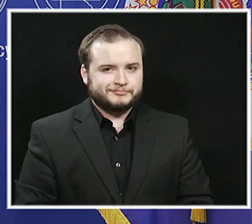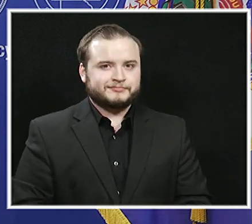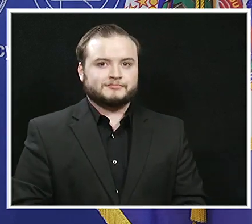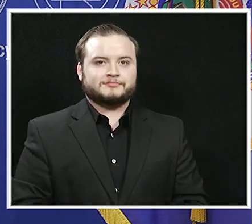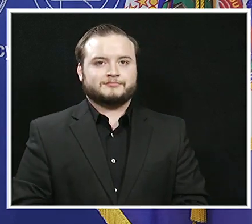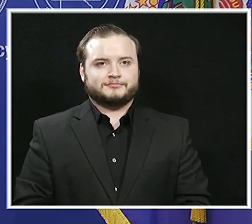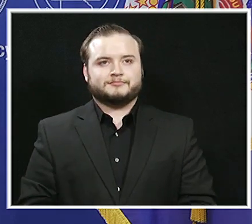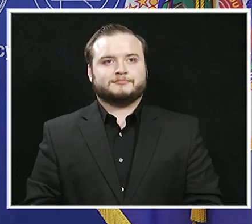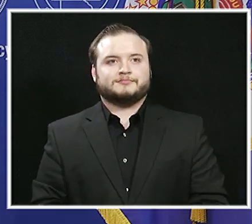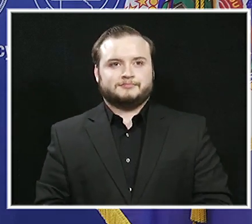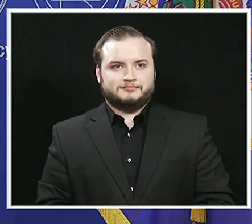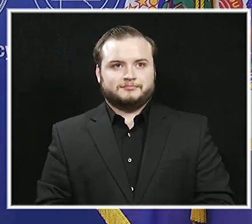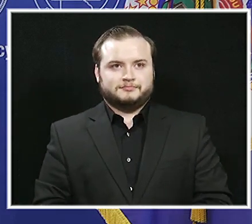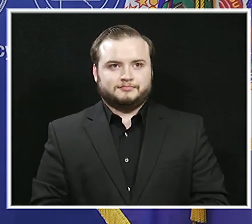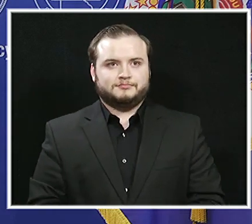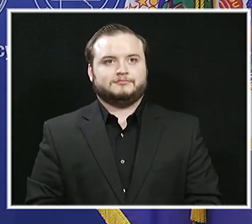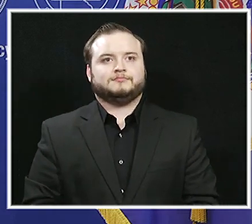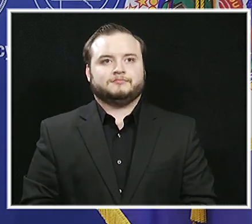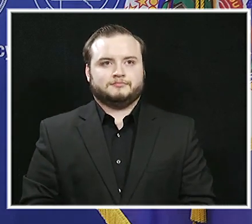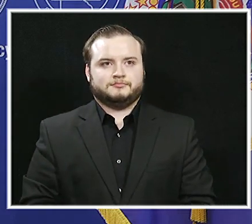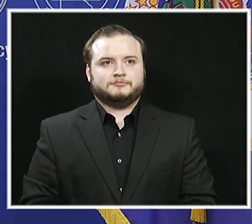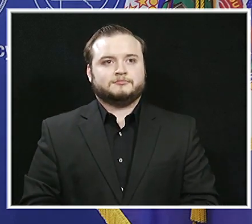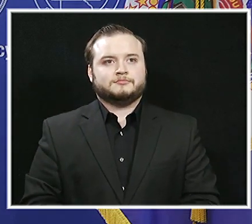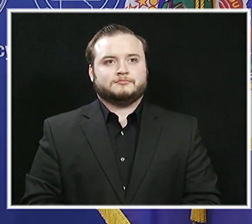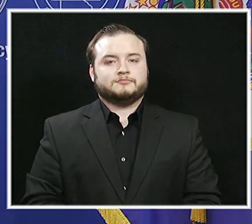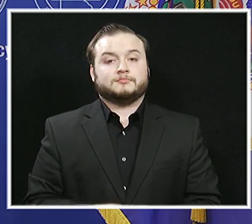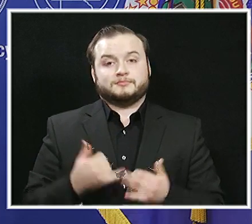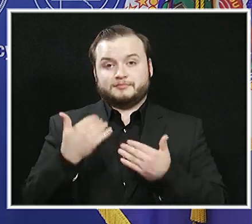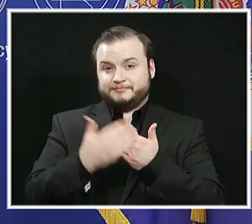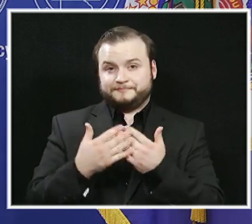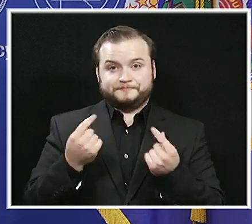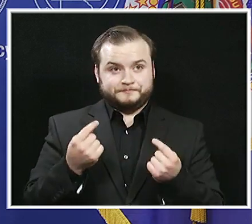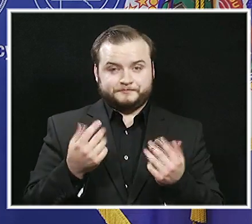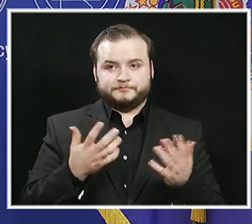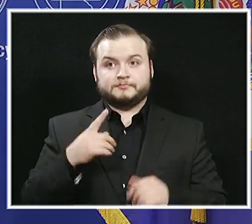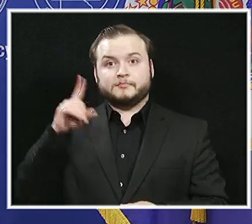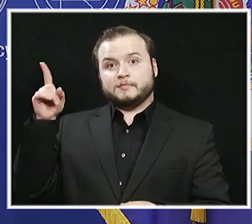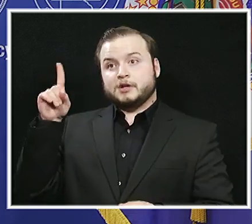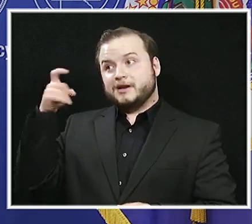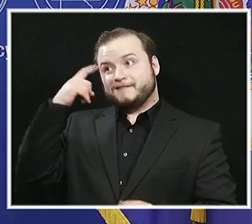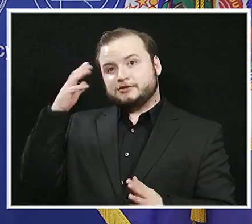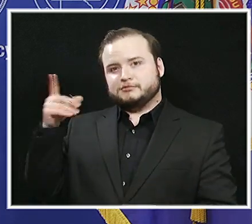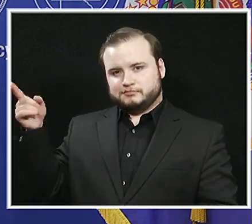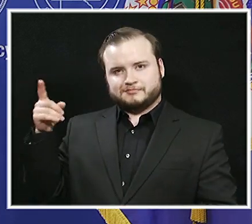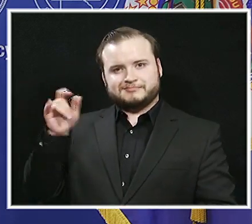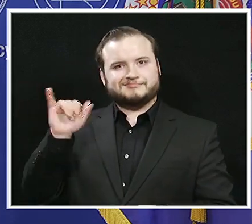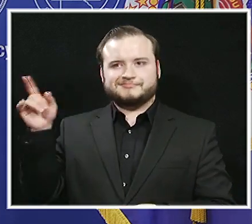Hopefully that is available in almost every case. We strongly suggest to prevent contact.